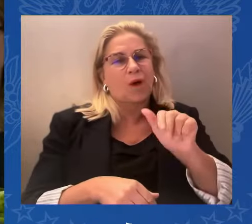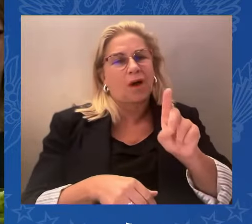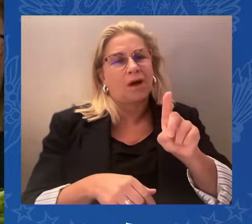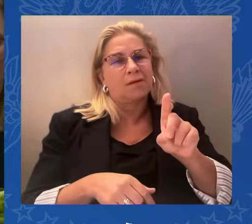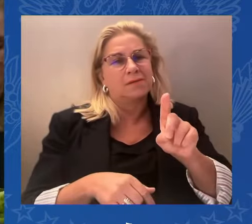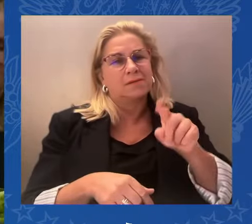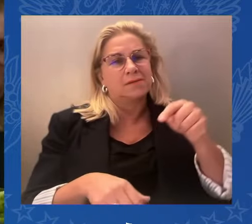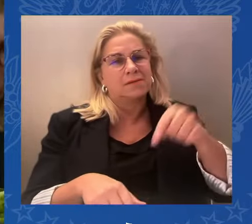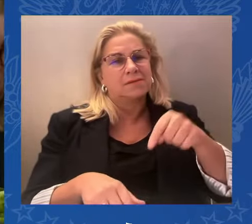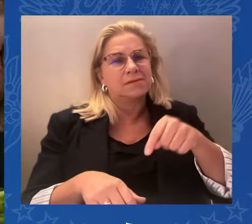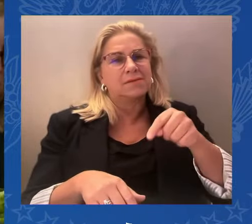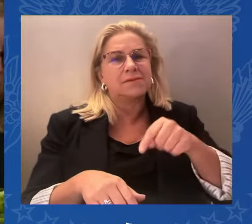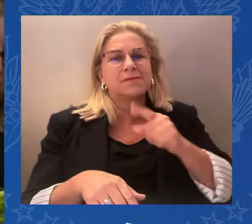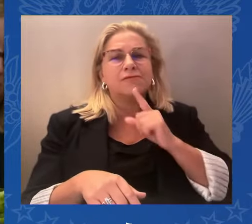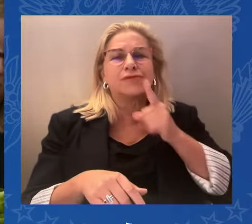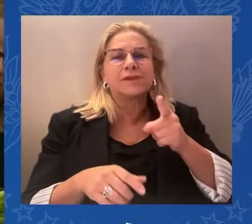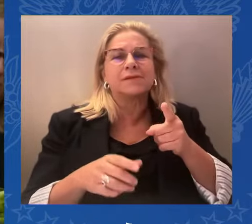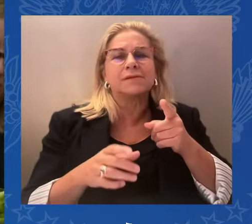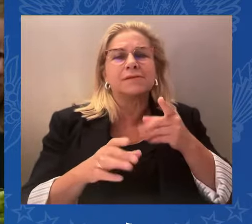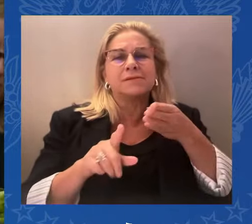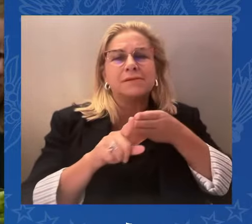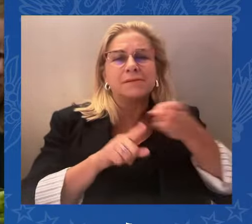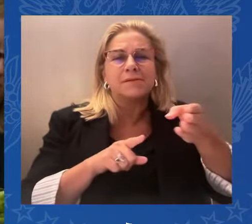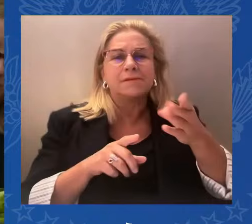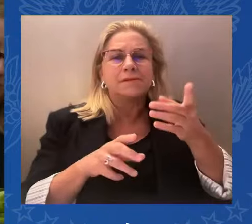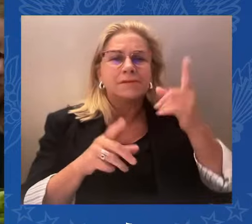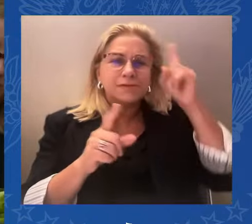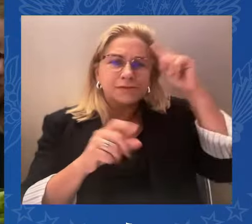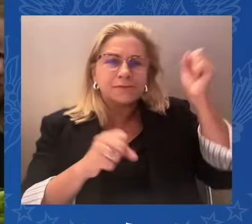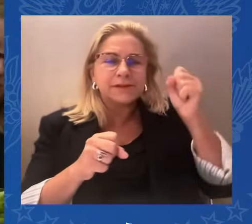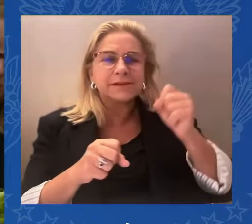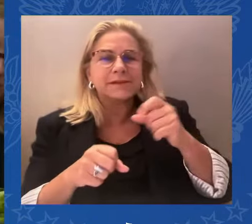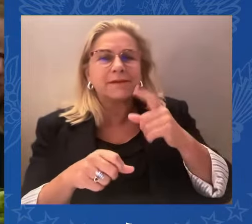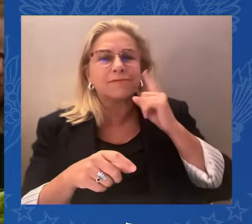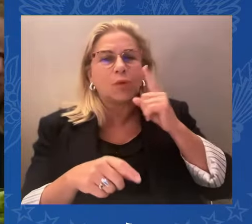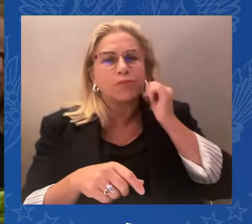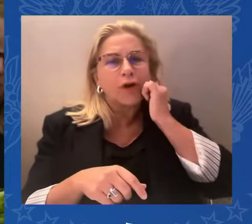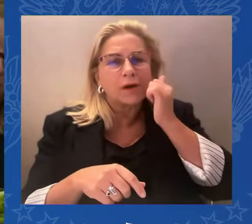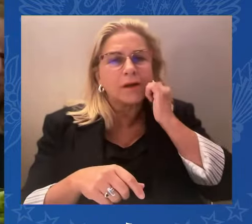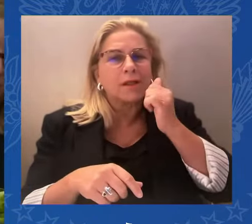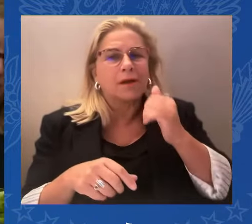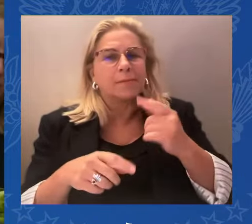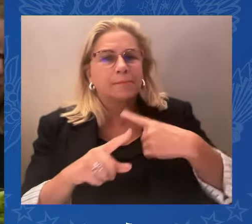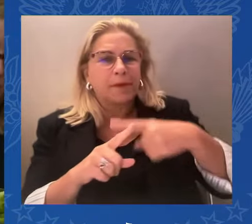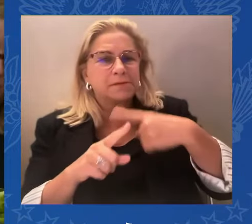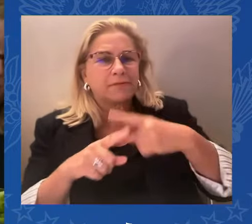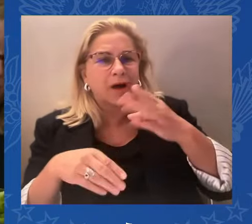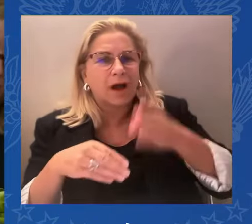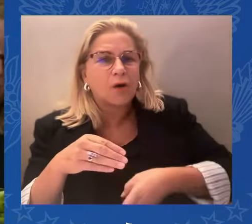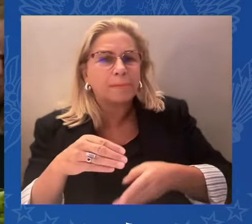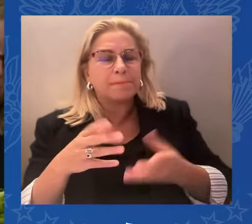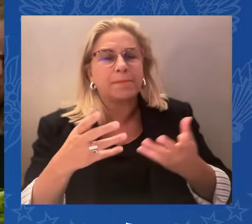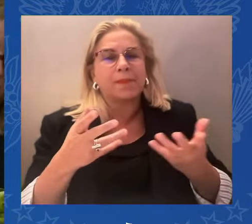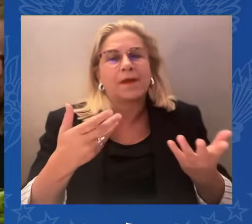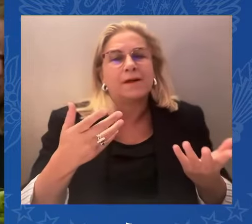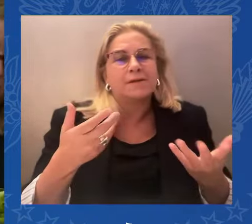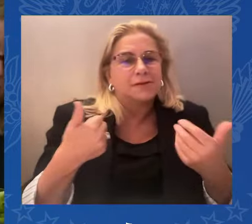but also the opportunity that climate change represents, health security, to critical and emerging technologies,